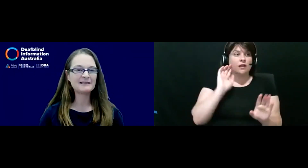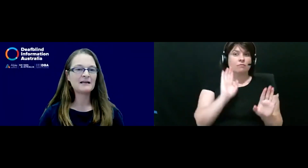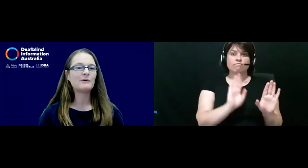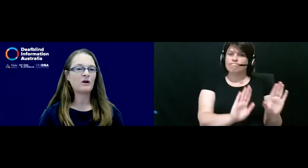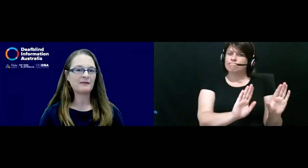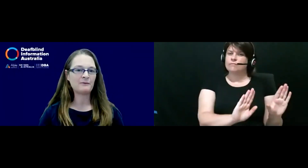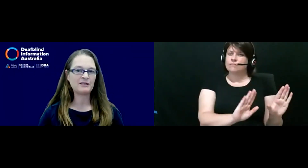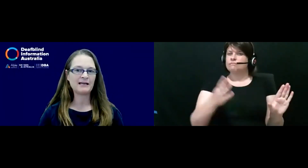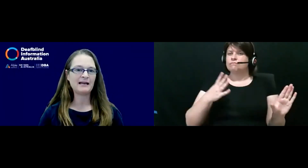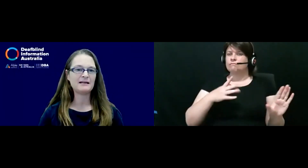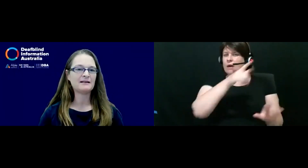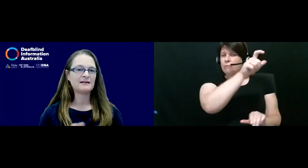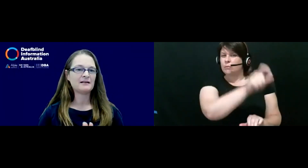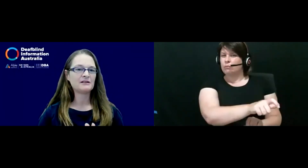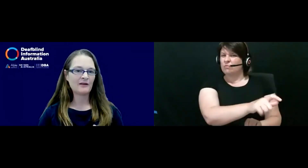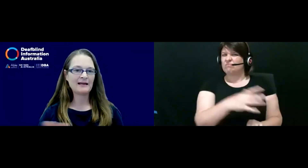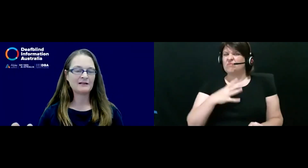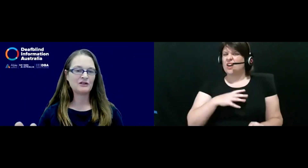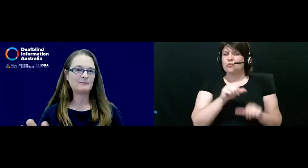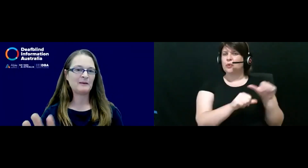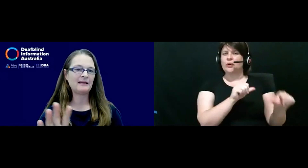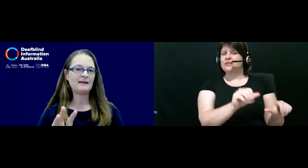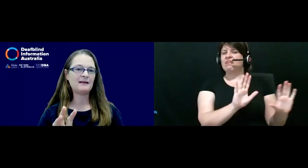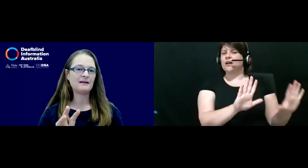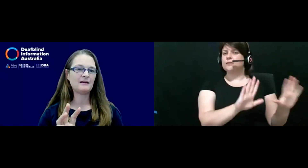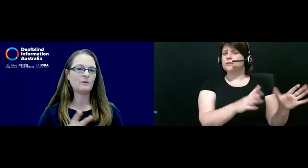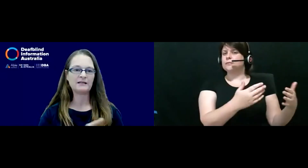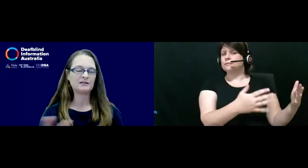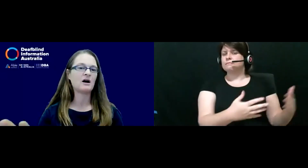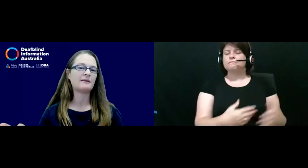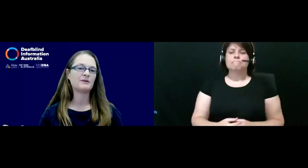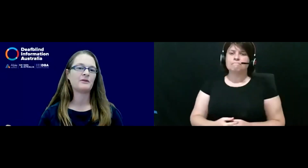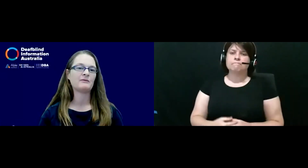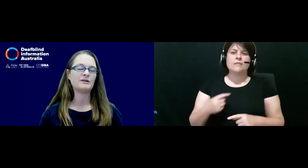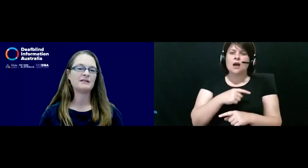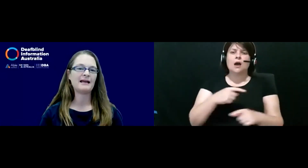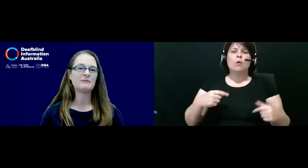We've got their routine, so they can just be - we can just guide them through that routine, but